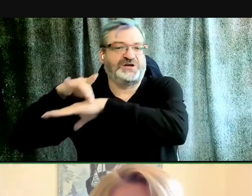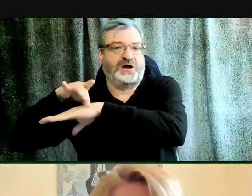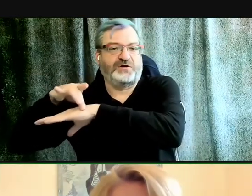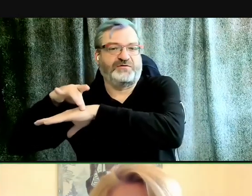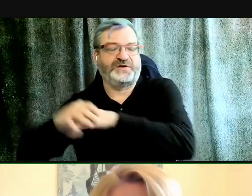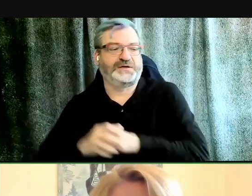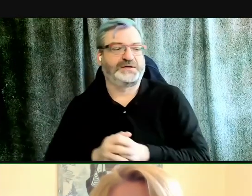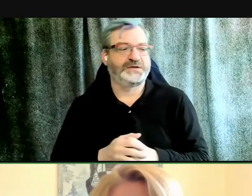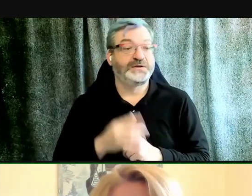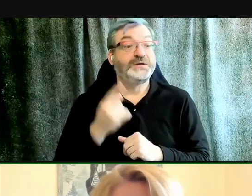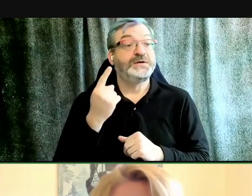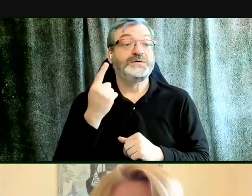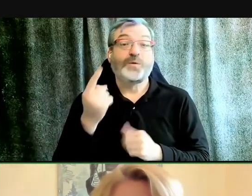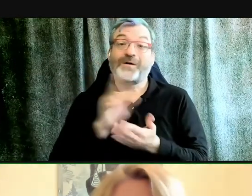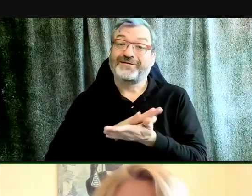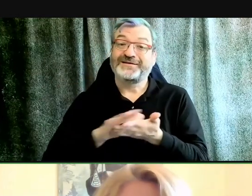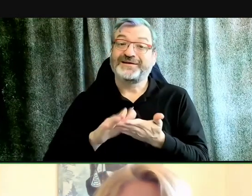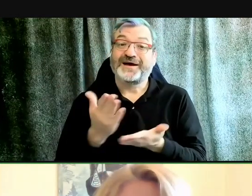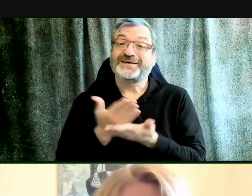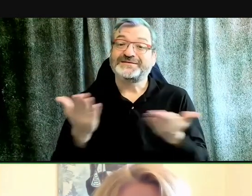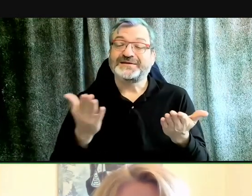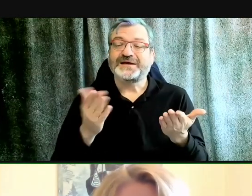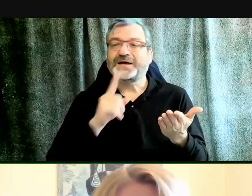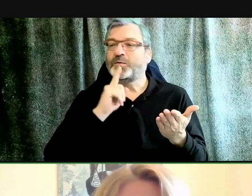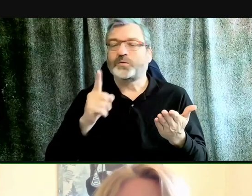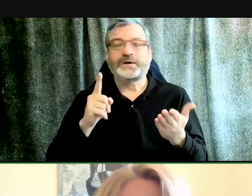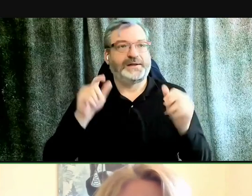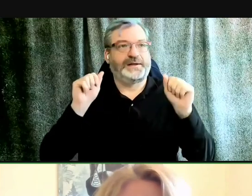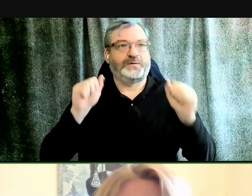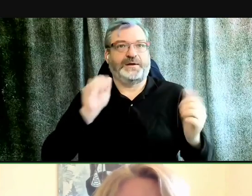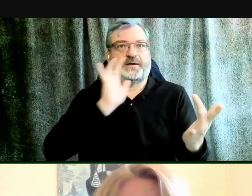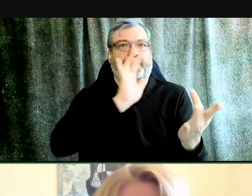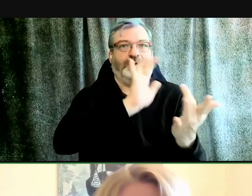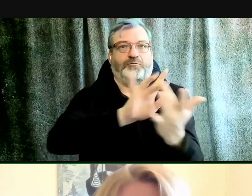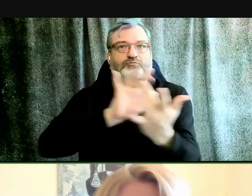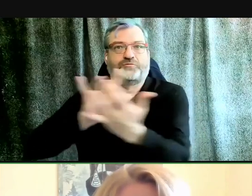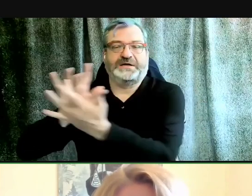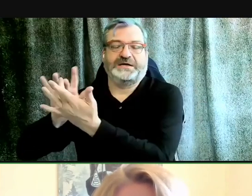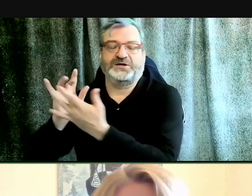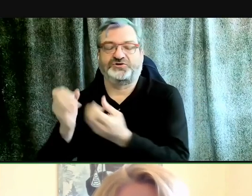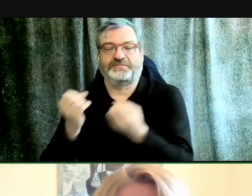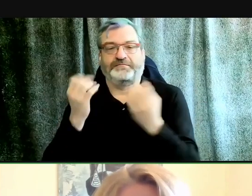really allows us to reach everyone in our community and every visitor who comes